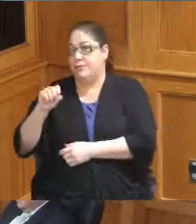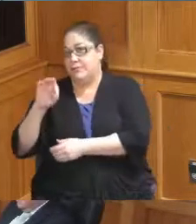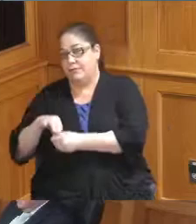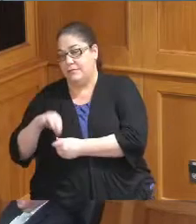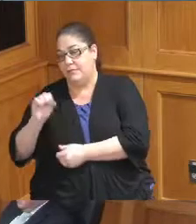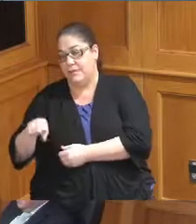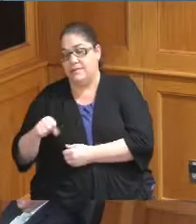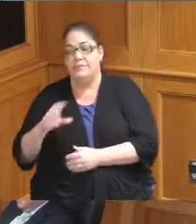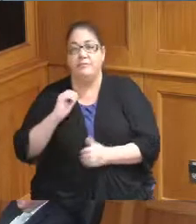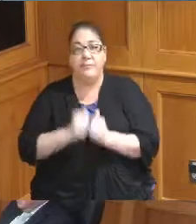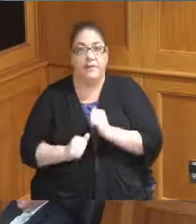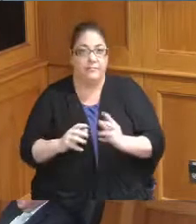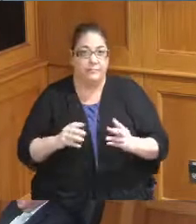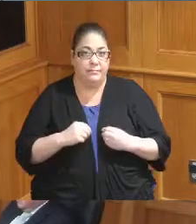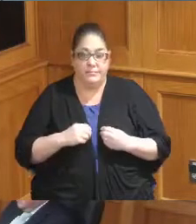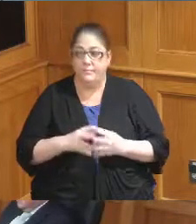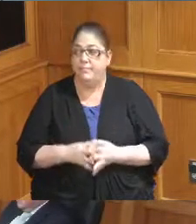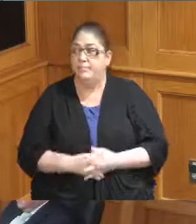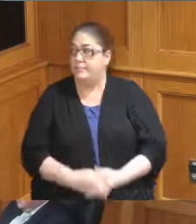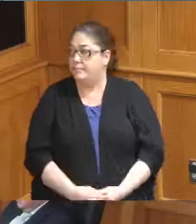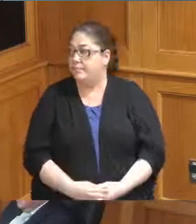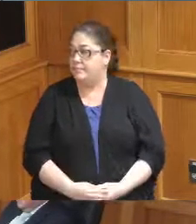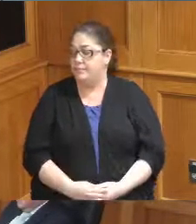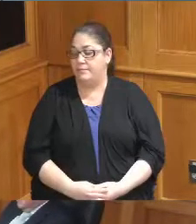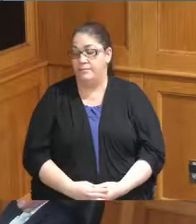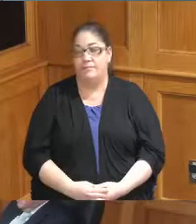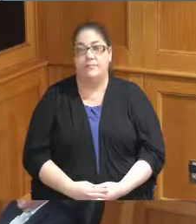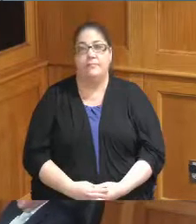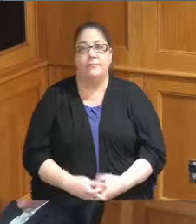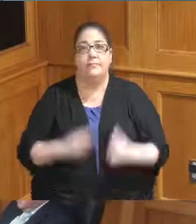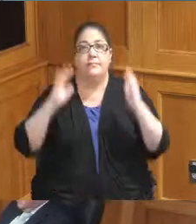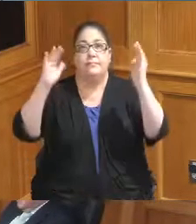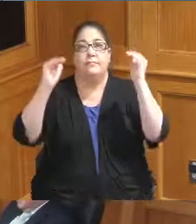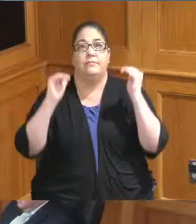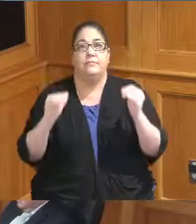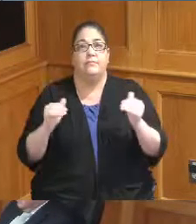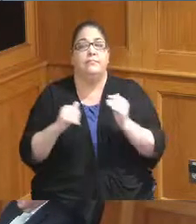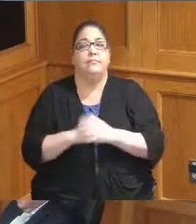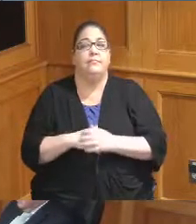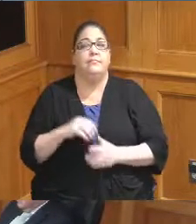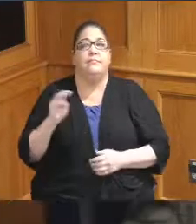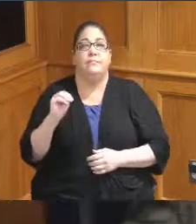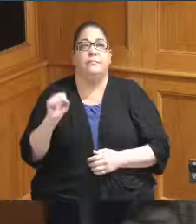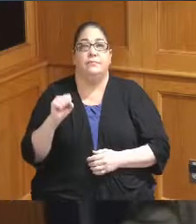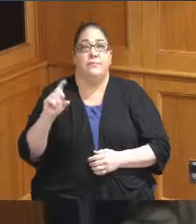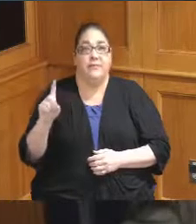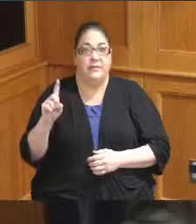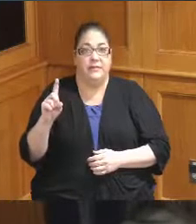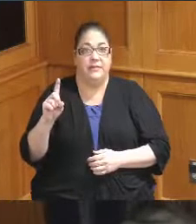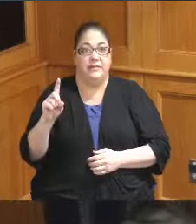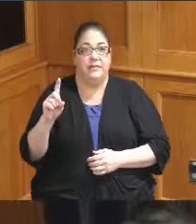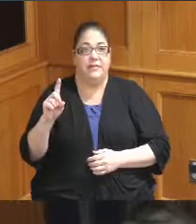thank you all very much appreciate it next we've got MSD items four and five